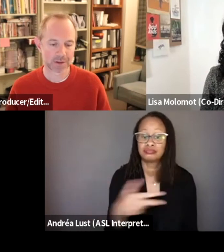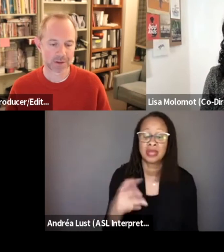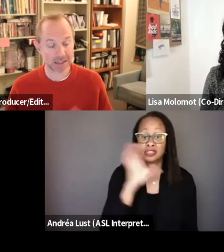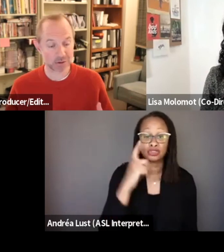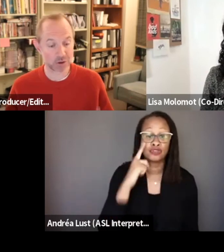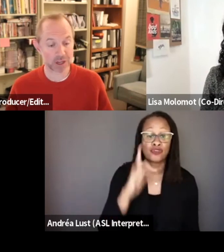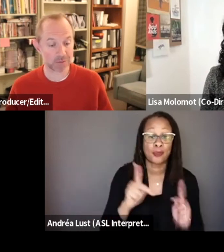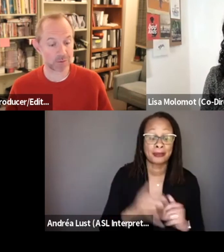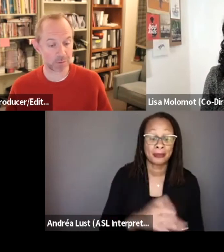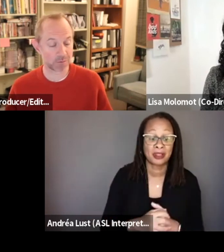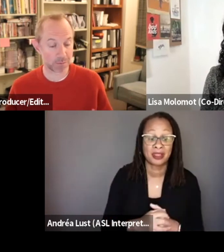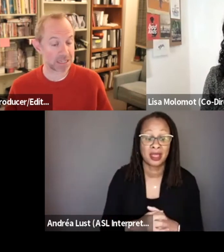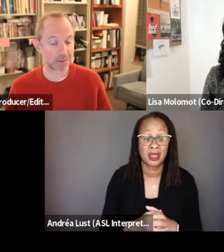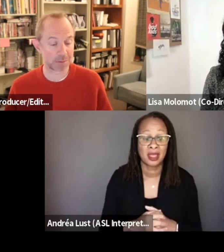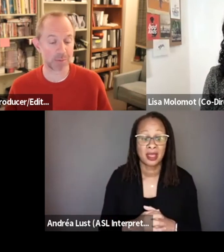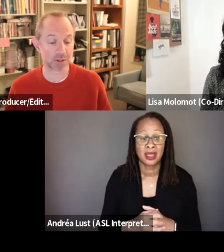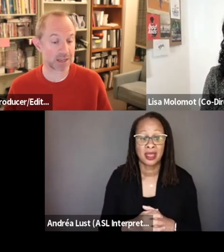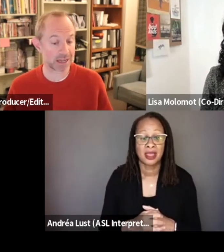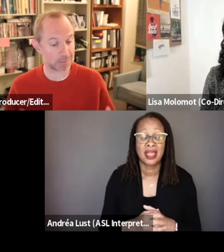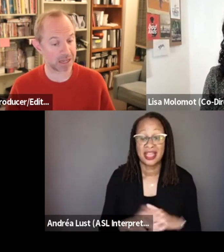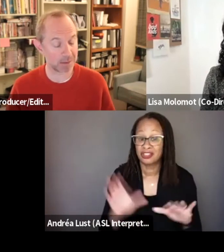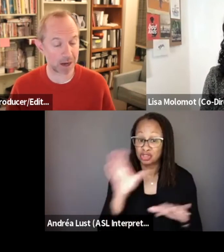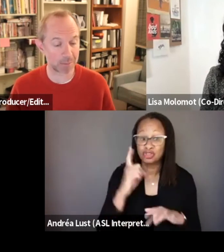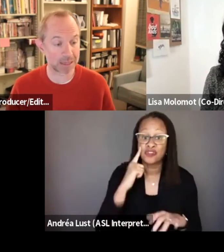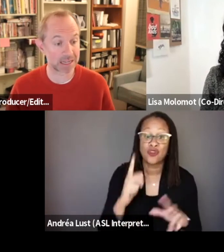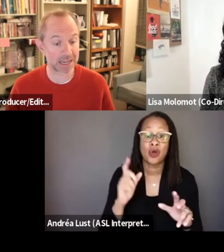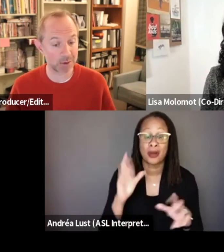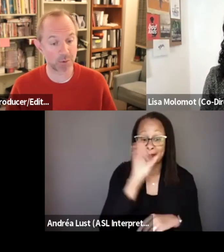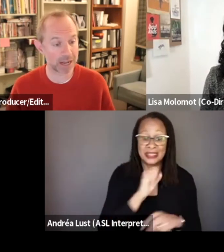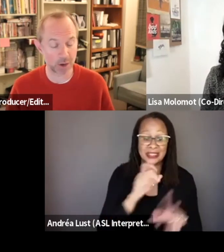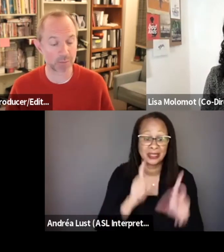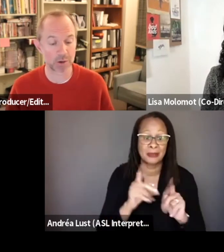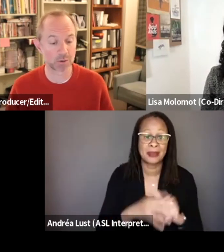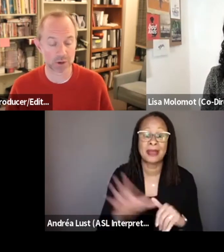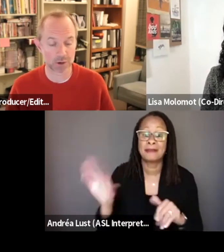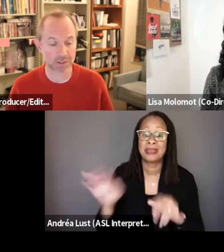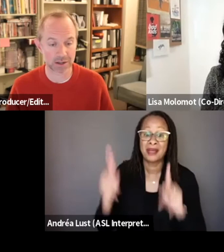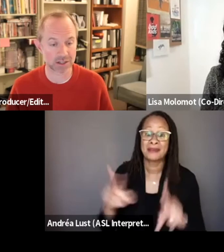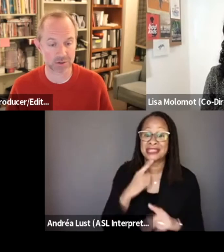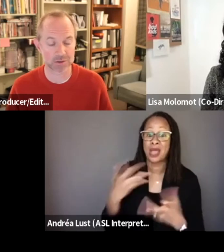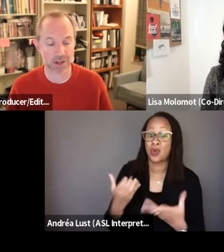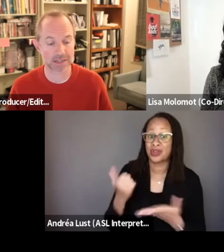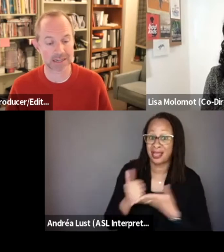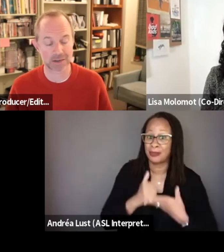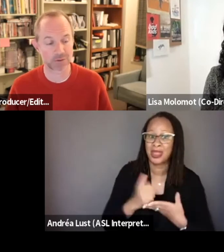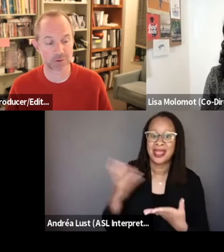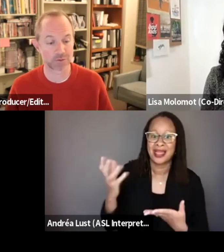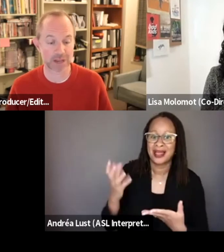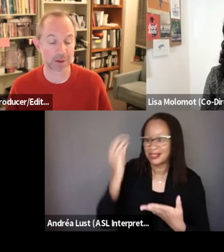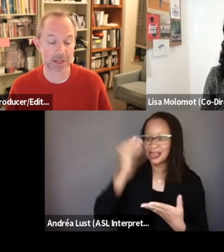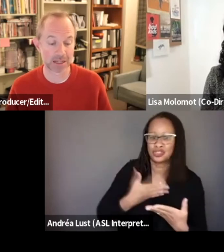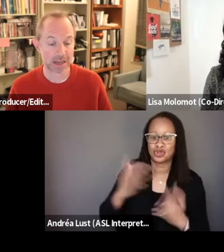And basically, they're looking for missing people so they can pick them up and say, hey, we wanna help you. Tell us your contact info with your family.